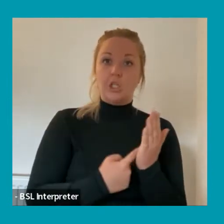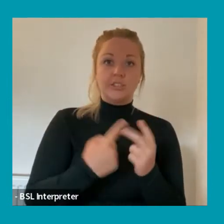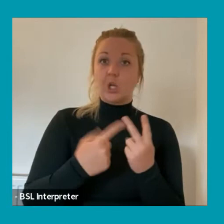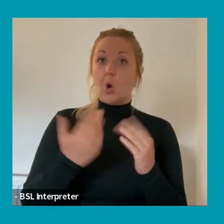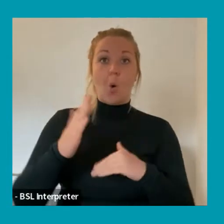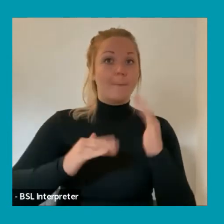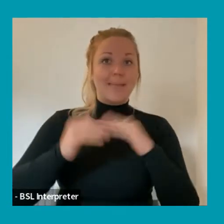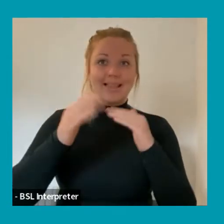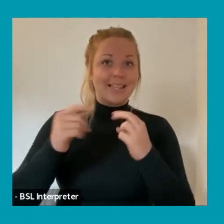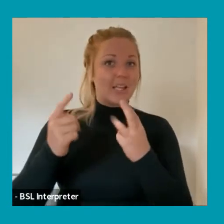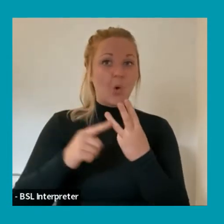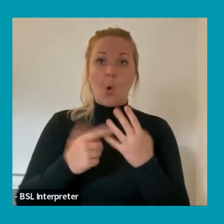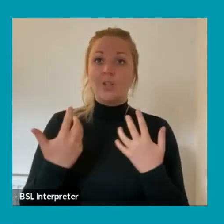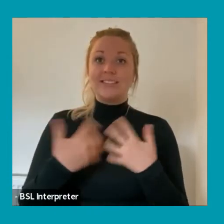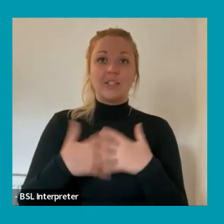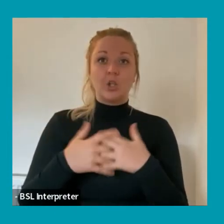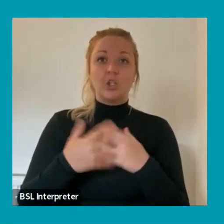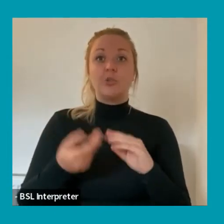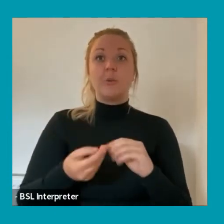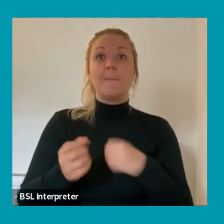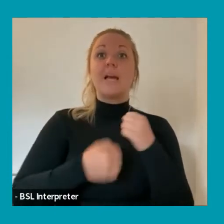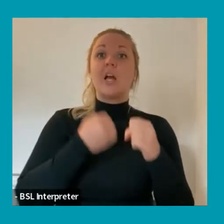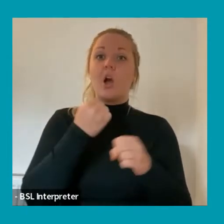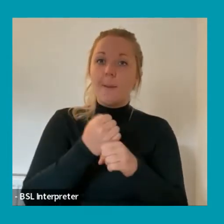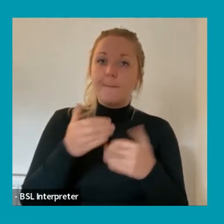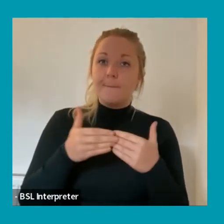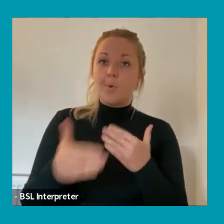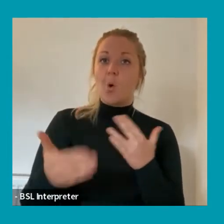whatever it is to be more accessible for disabled people.